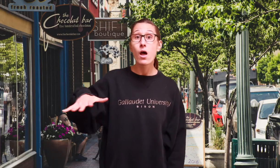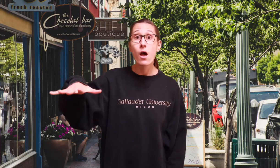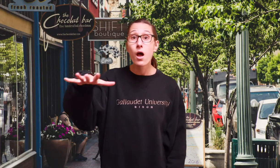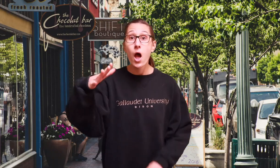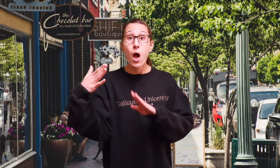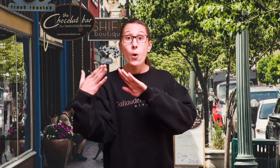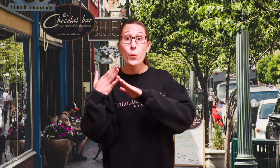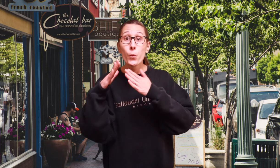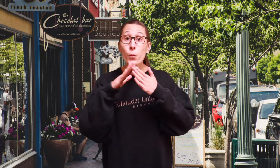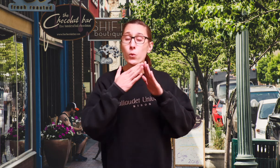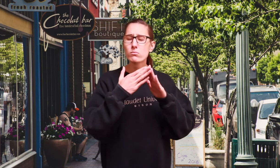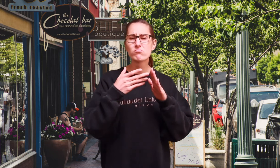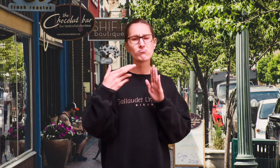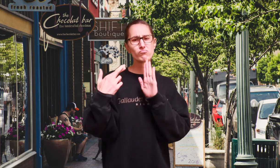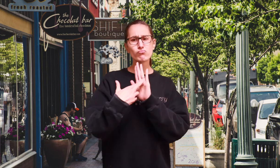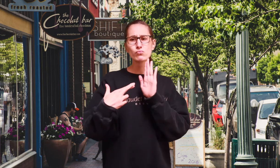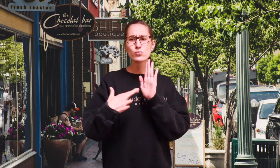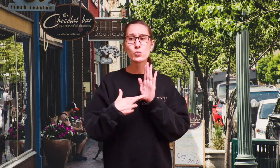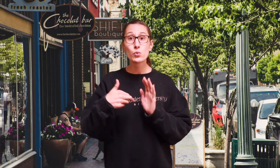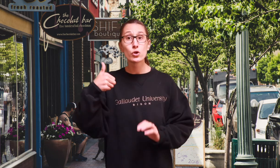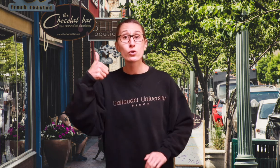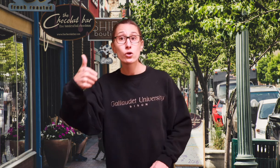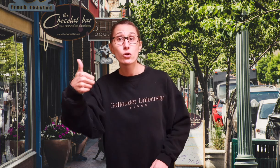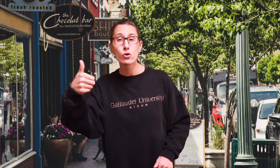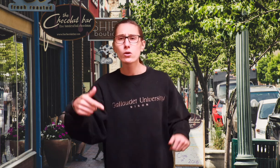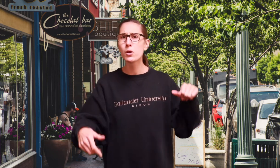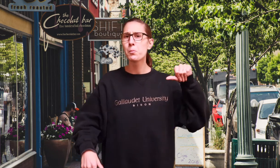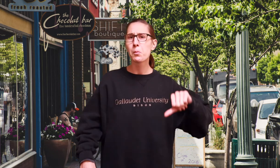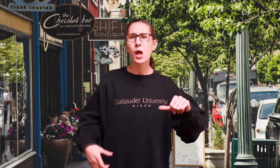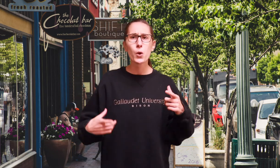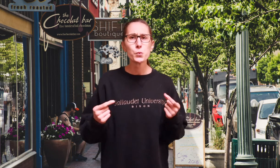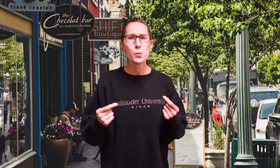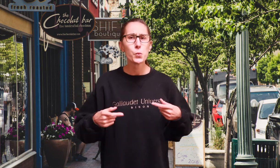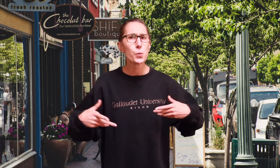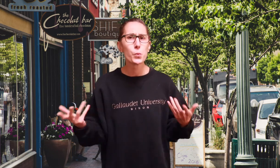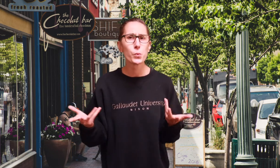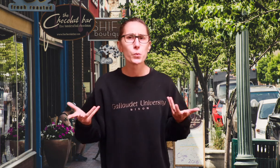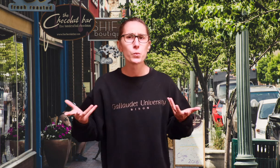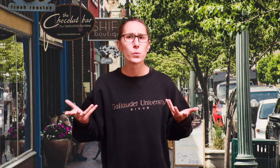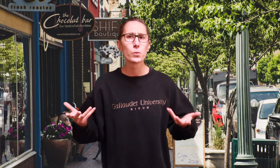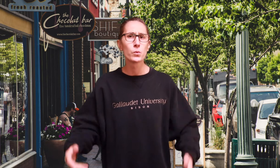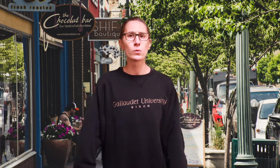What are rules in the community?